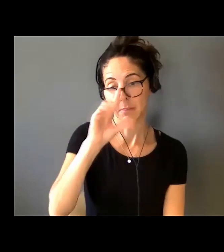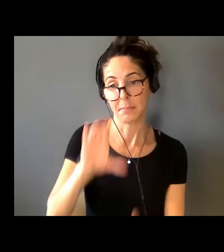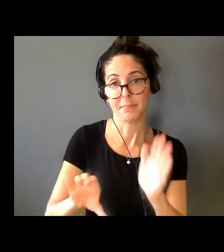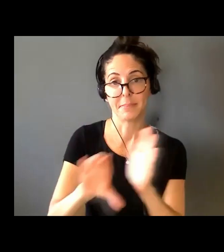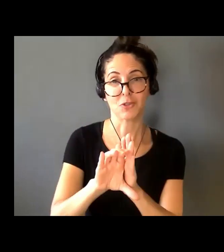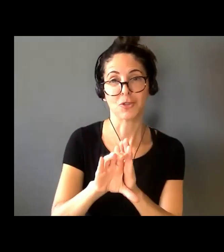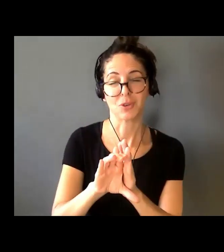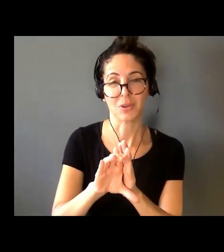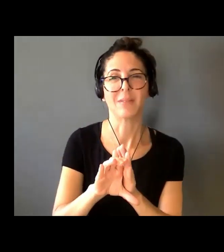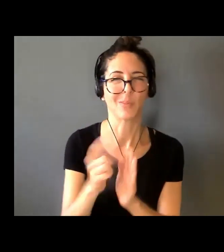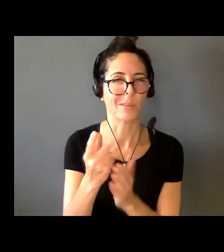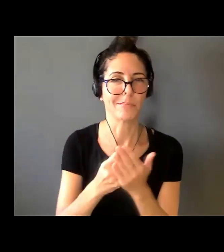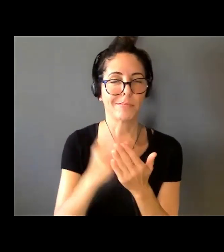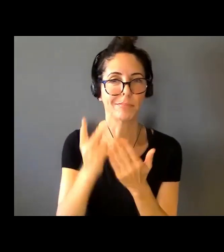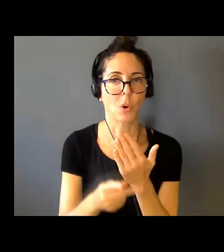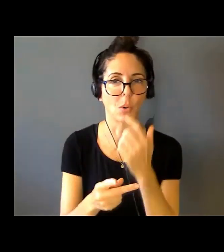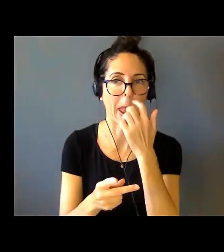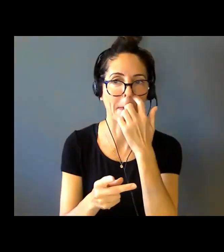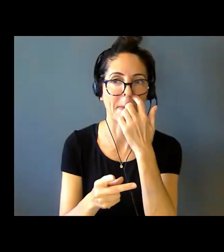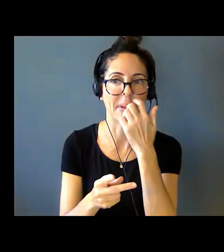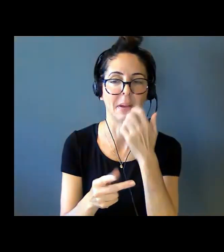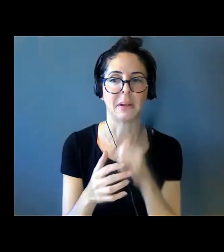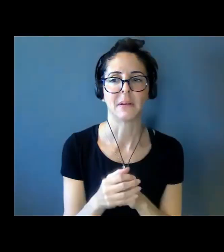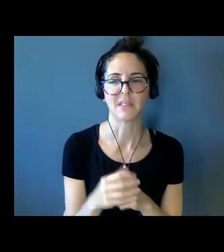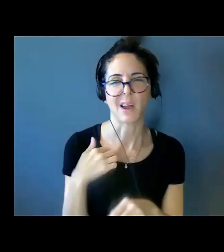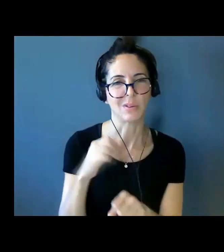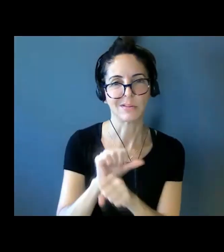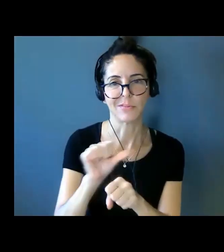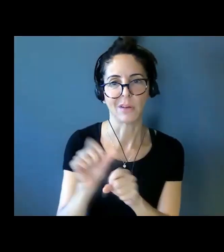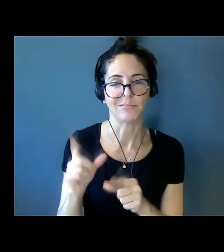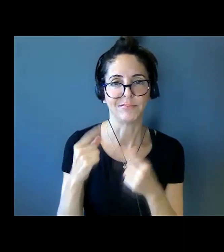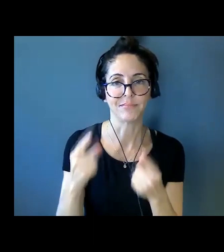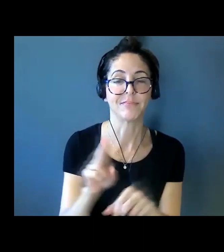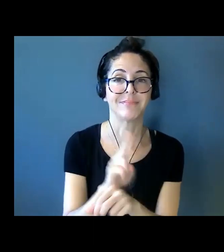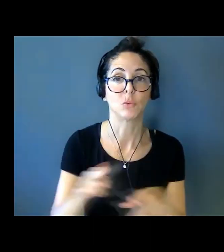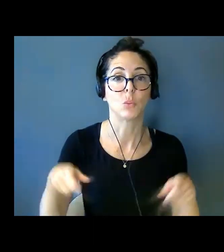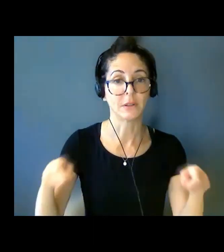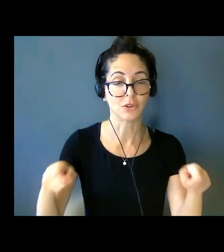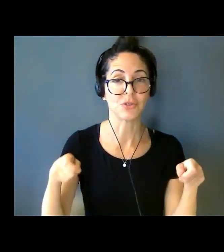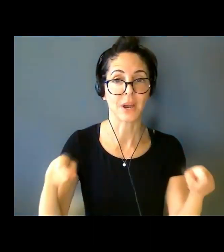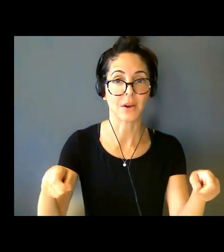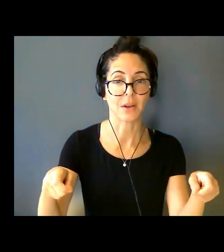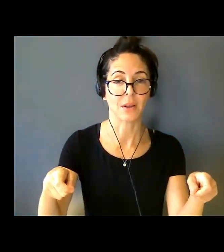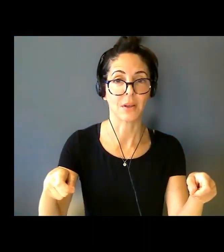of the programs I worked for, for a while, which is a wheelchair using man holding a